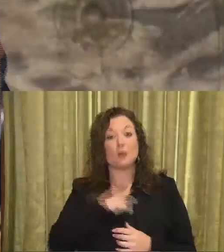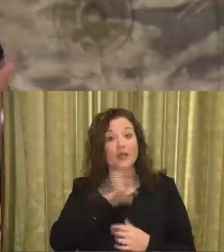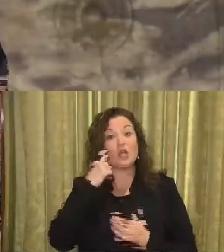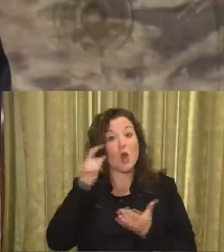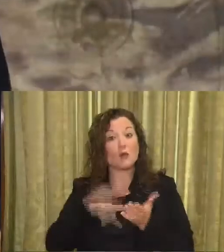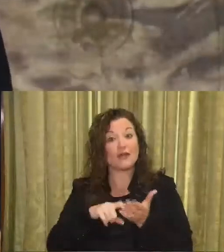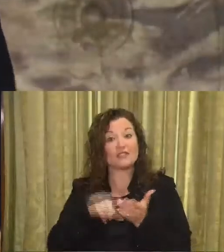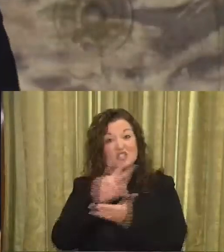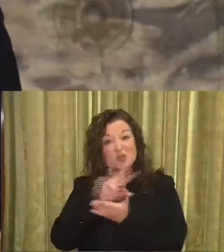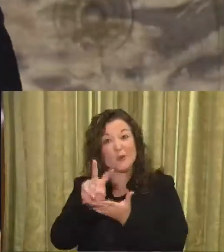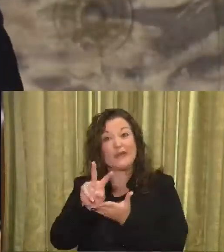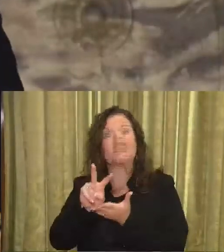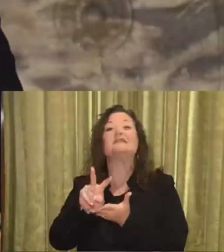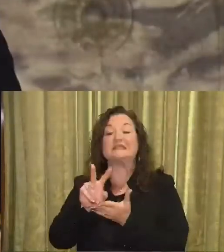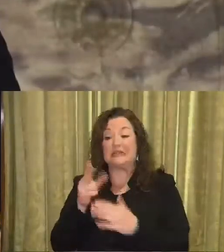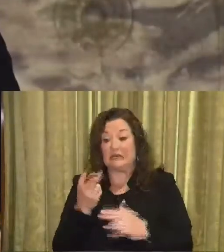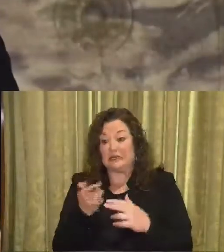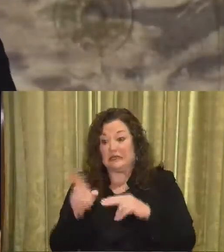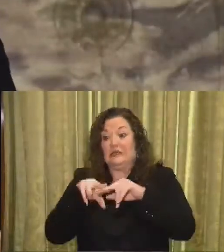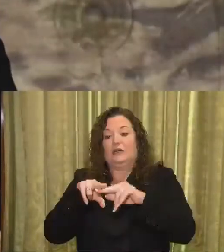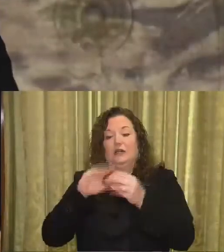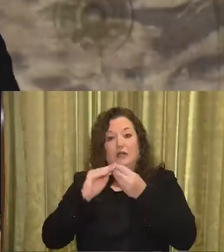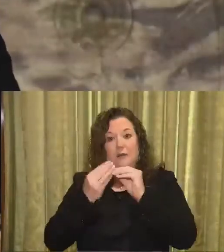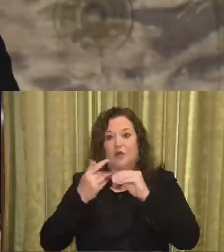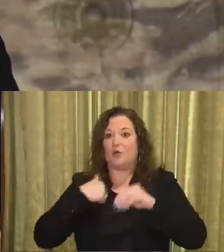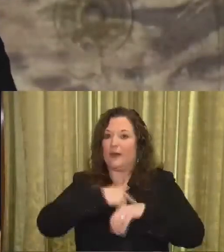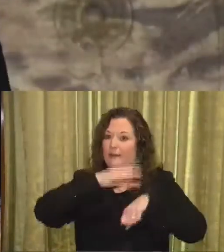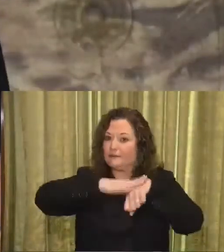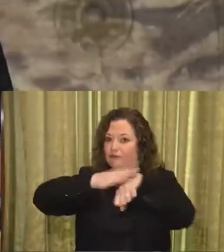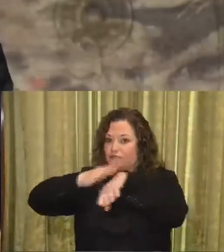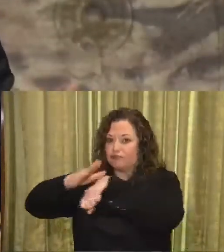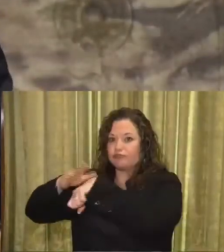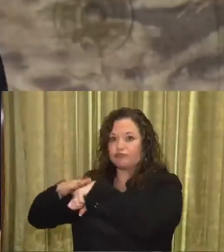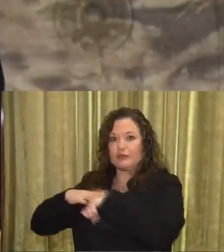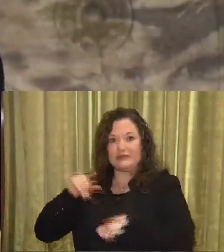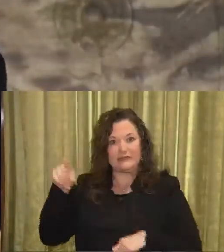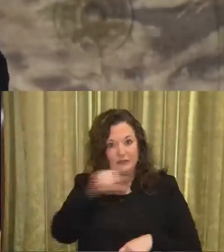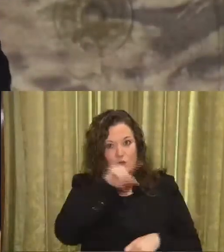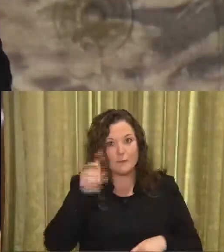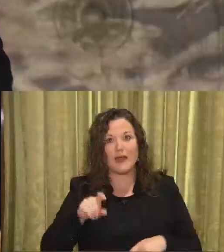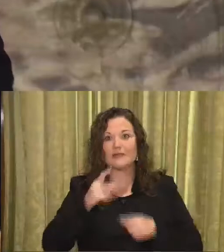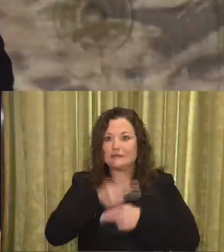cases and so we sounded the alerts and said you've got to be more careful